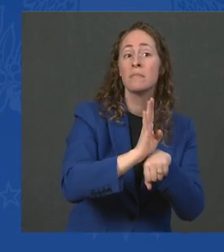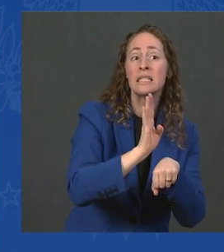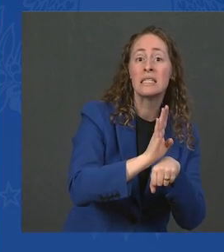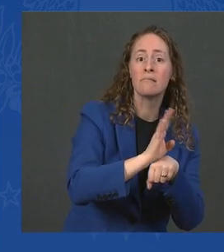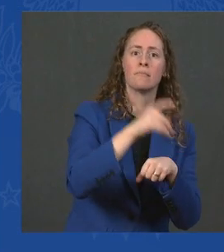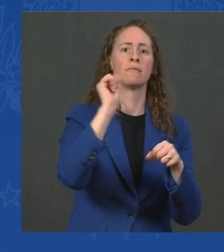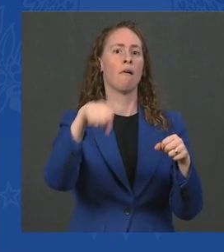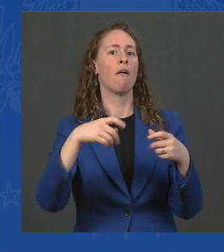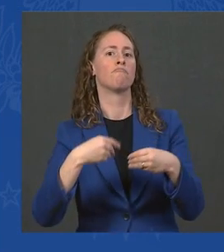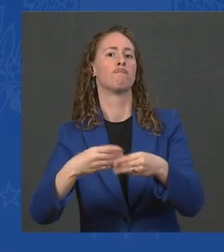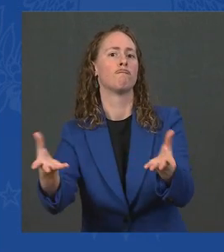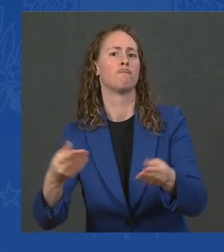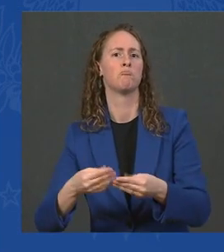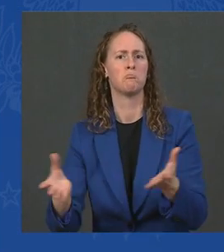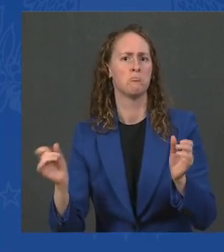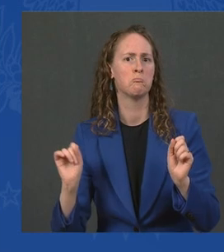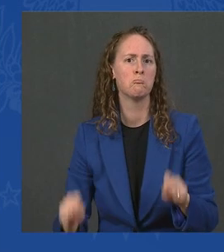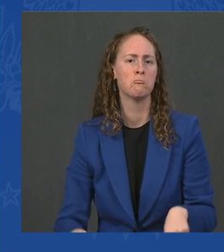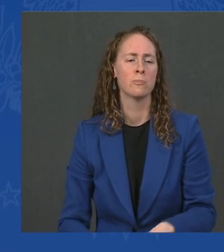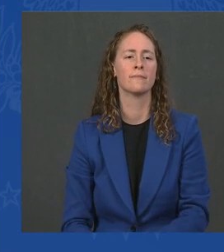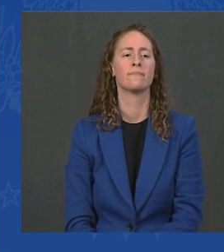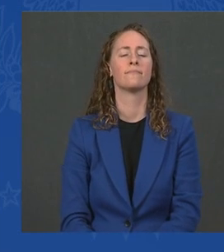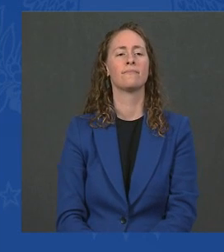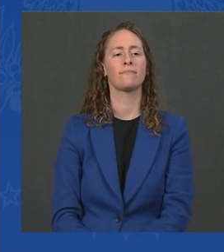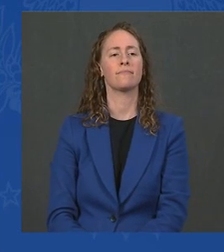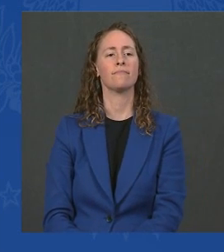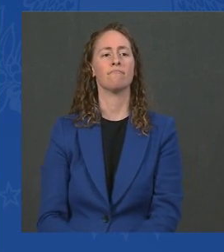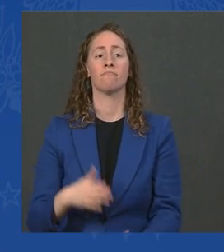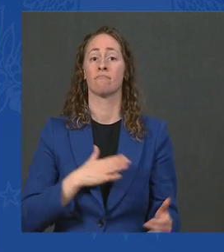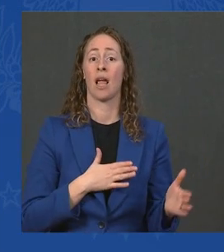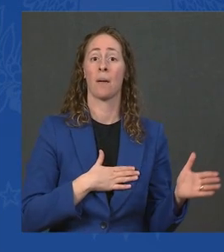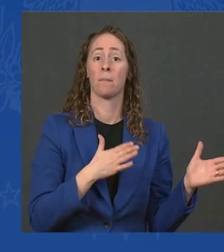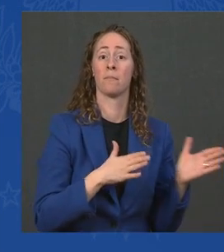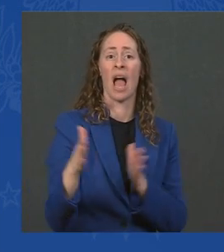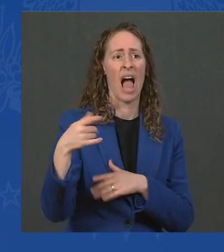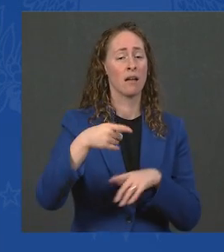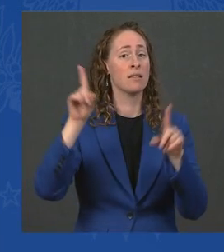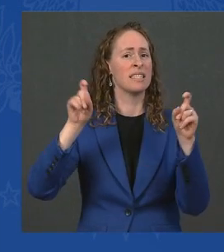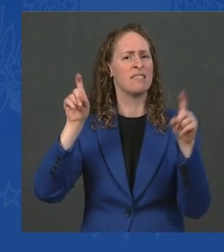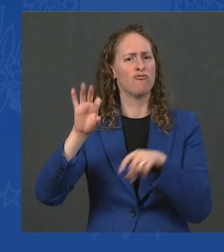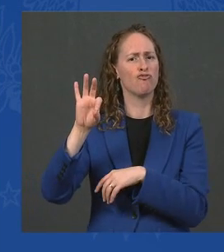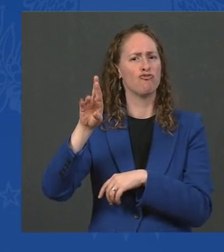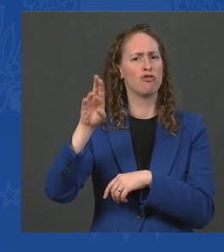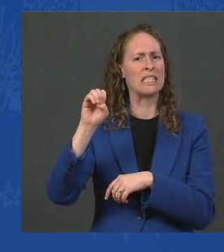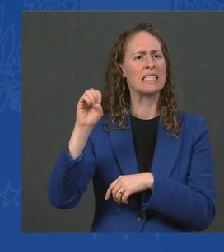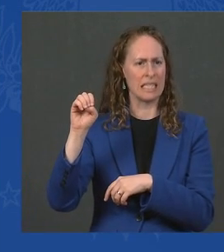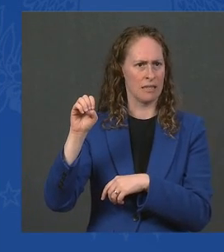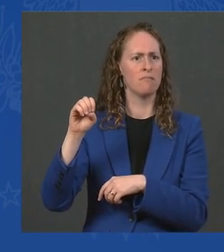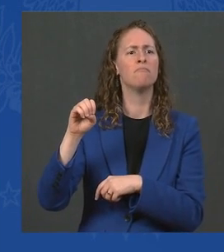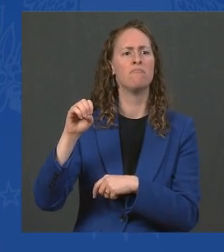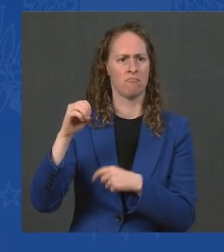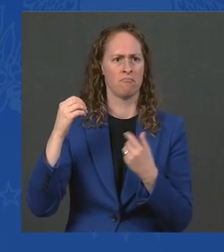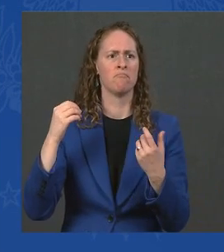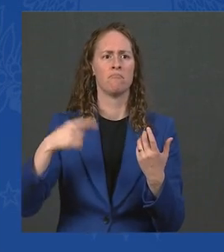My plan will also expand free testing that you can get at one -- at 10,000 pharmacies around the country.